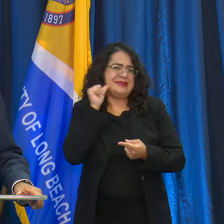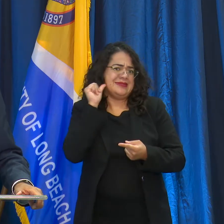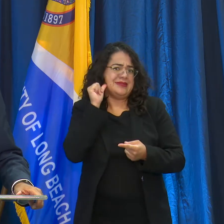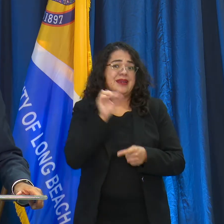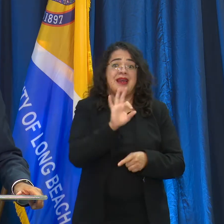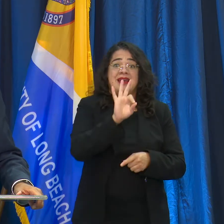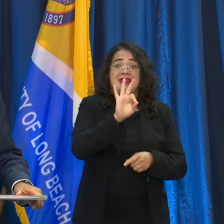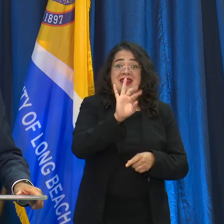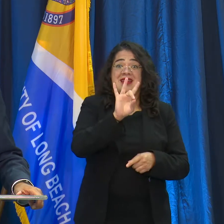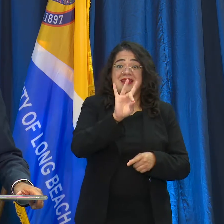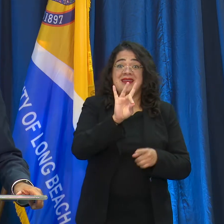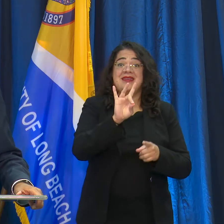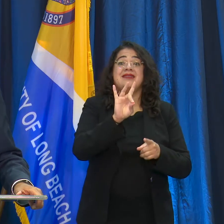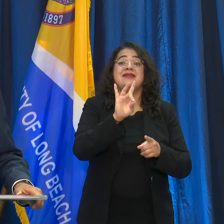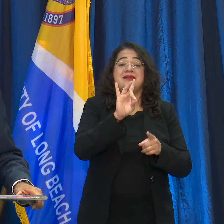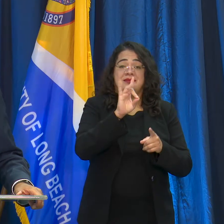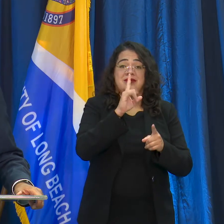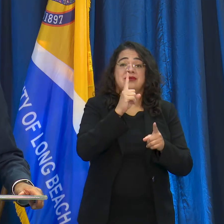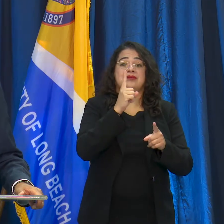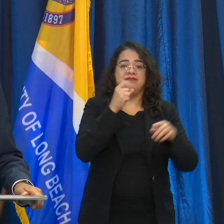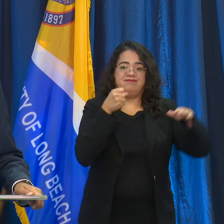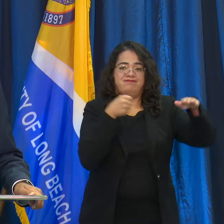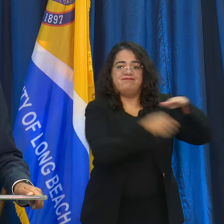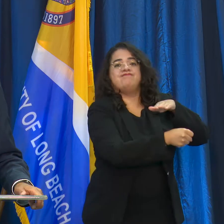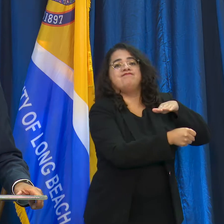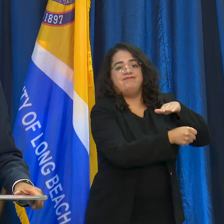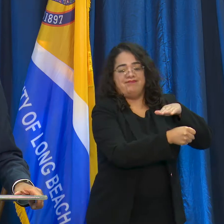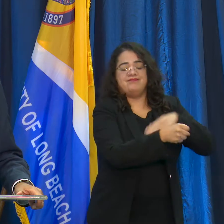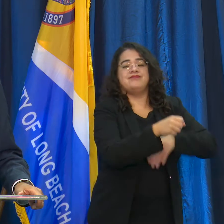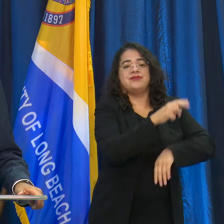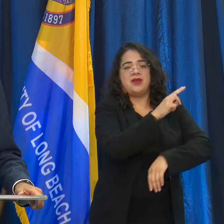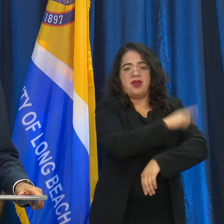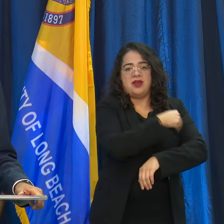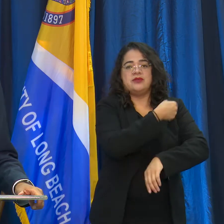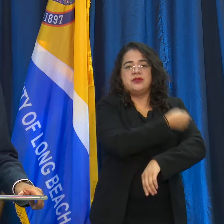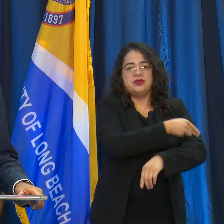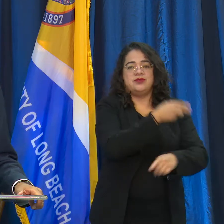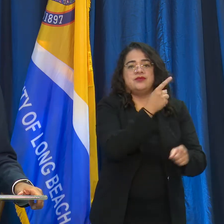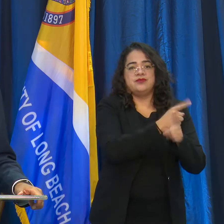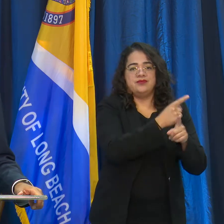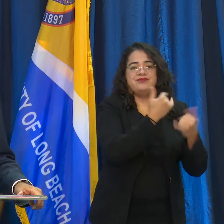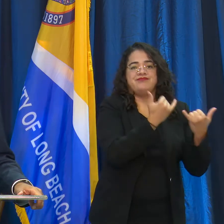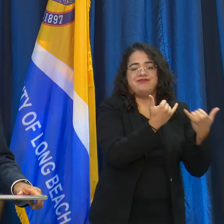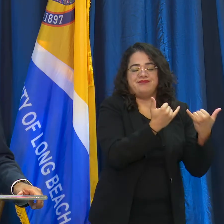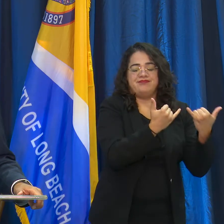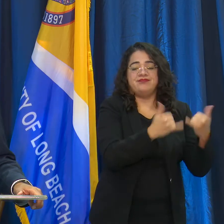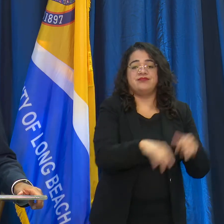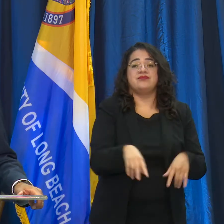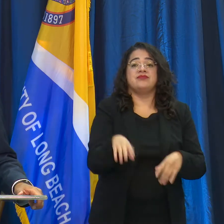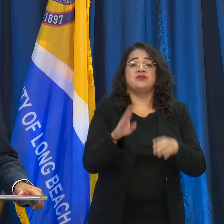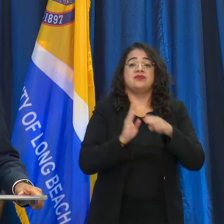hospitalized in our hospitals. Of course the good news is we've had over 4,200 that have recovered.